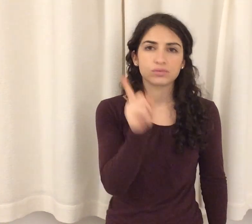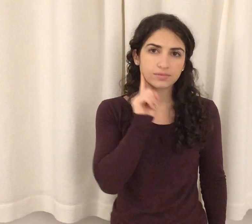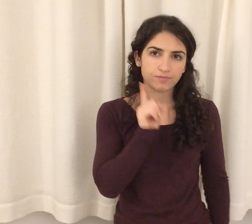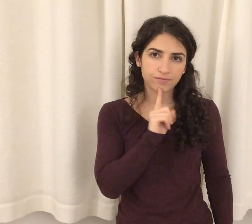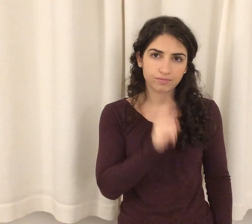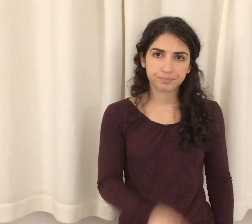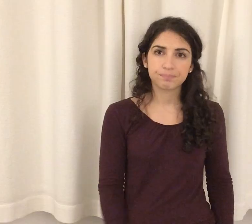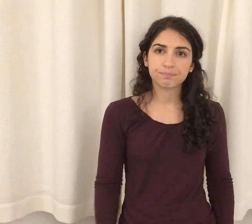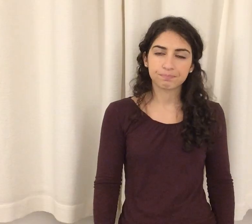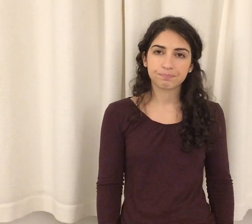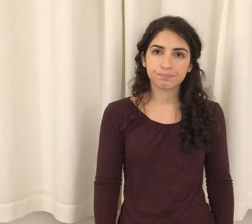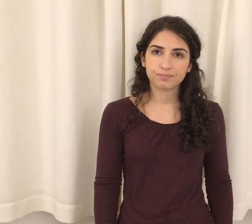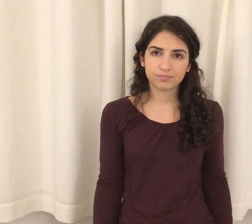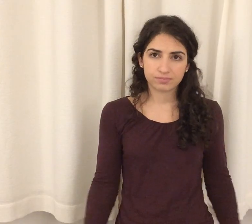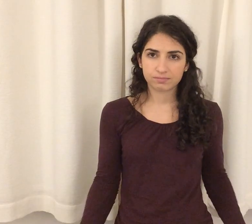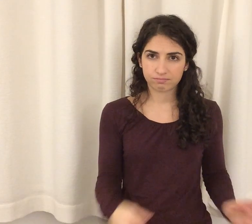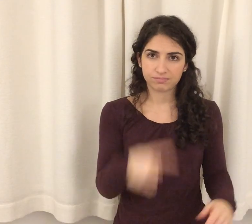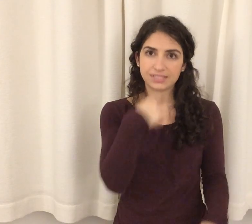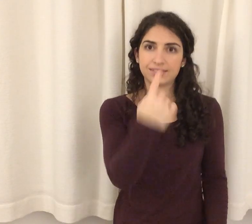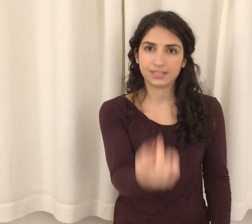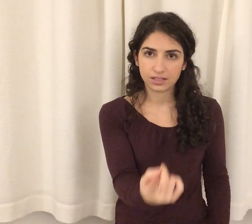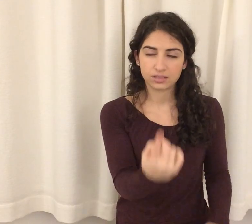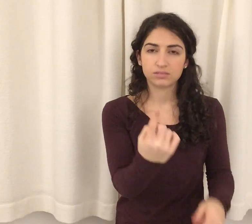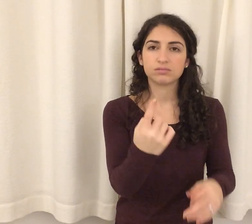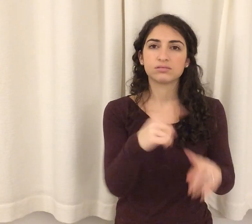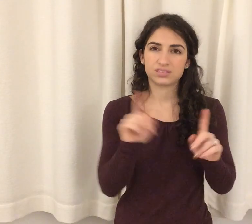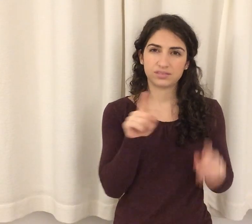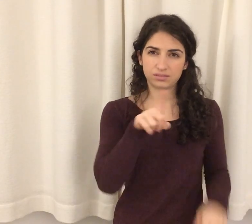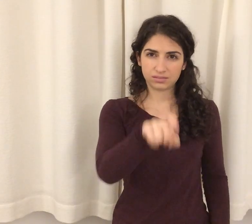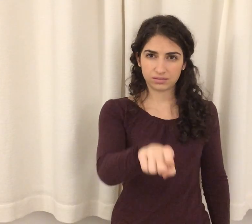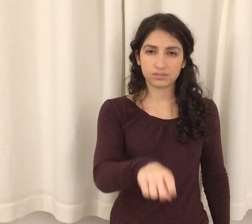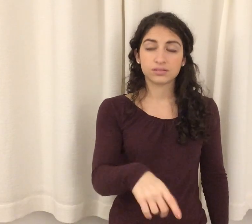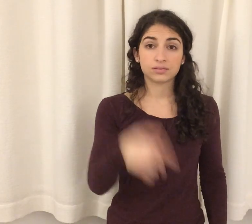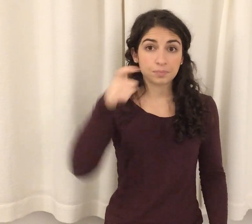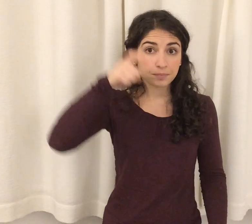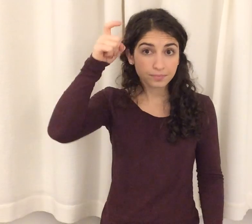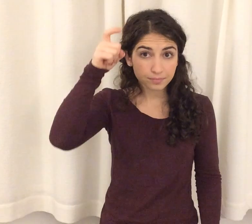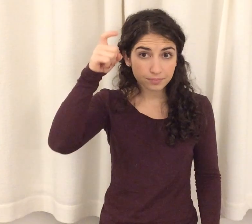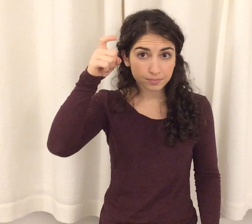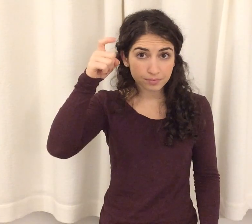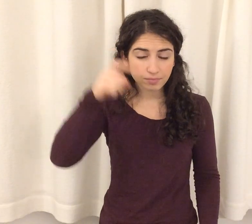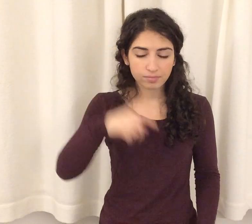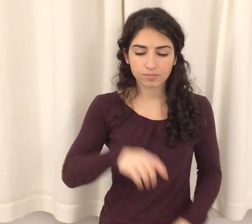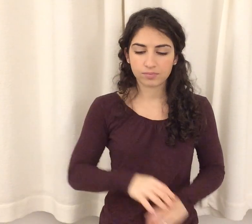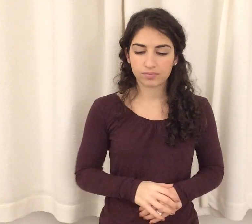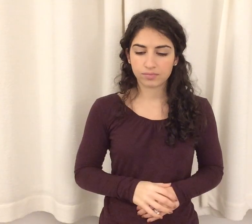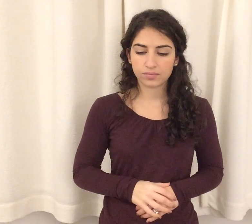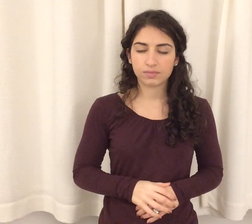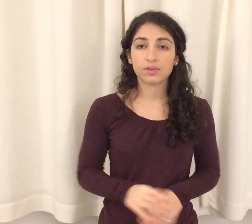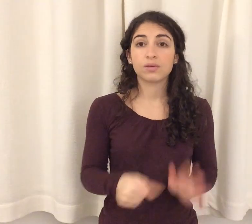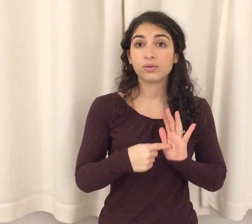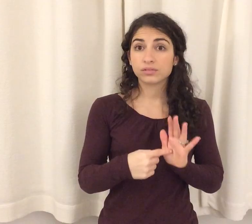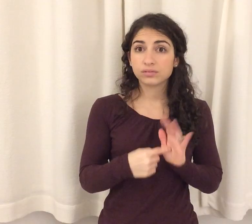It's different from "You're Deaf." You're telling someone if you don't raise your eyebrows.. but if you DO raise your eyebrows, it's a